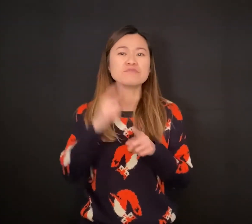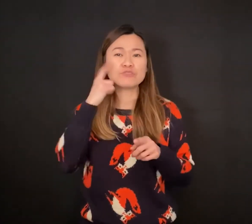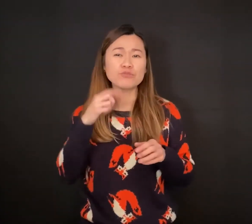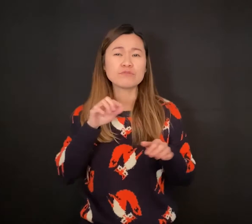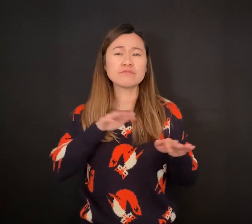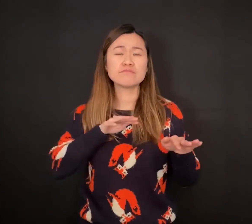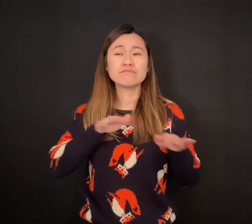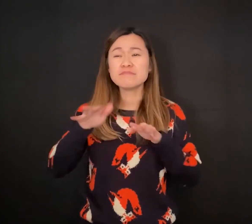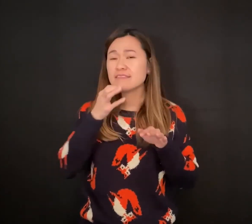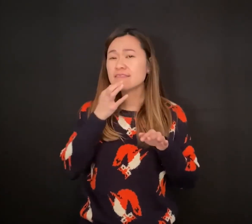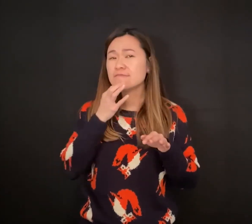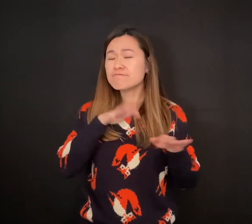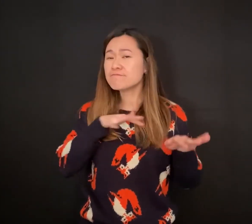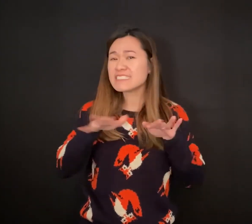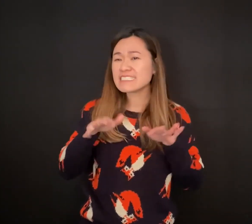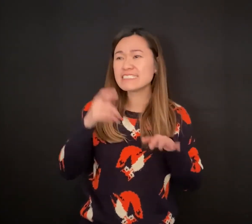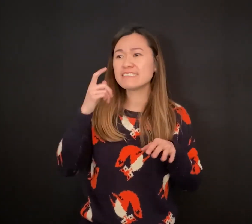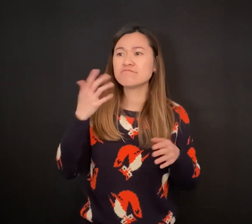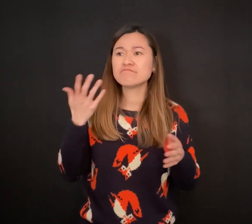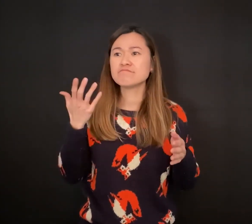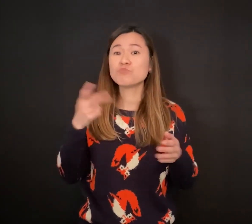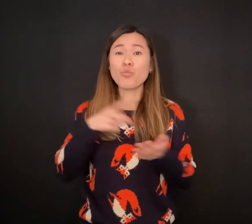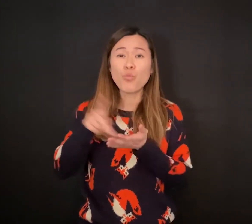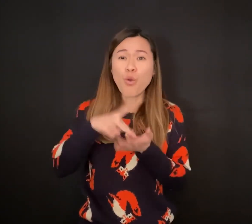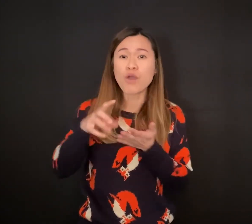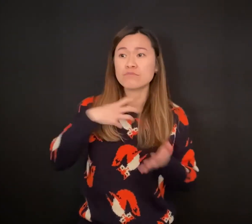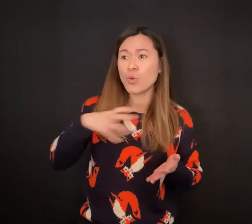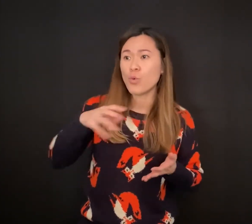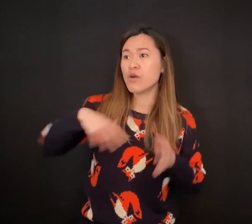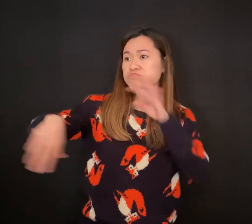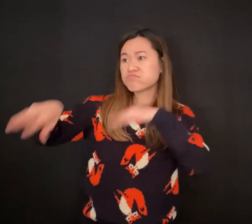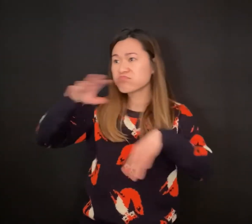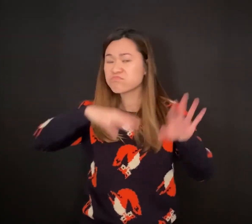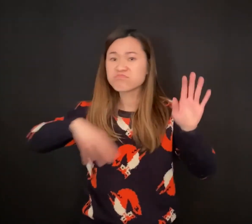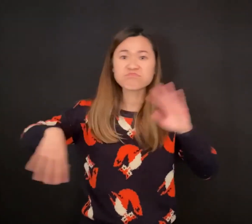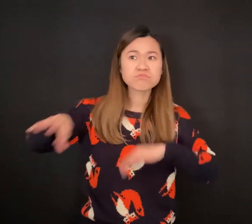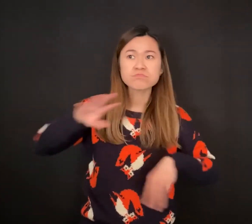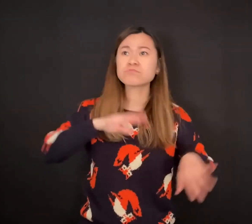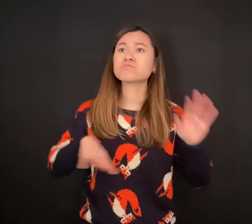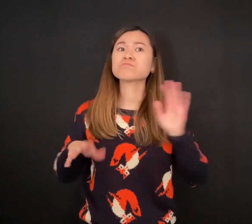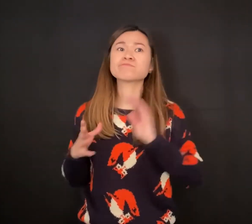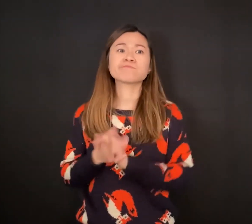I'm trying to stay busy, trying to walk more and be active.